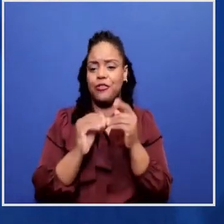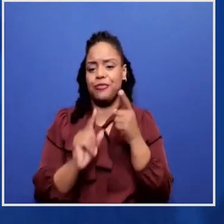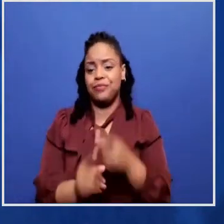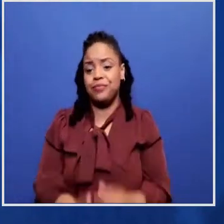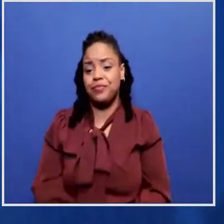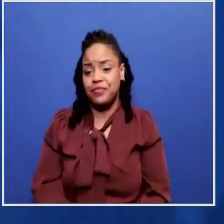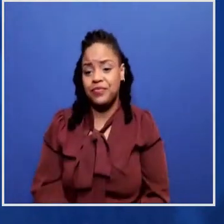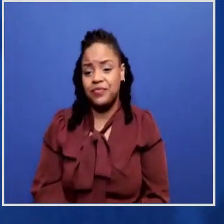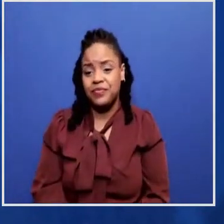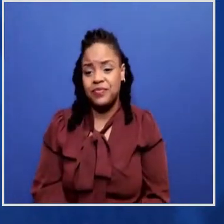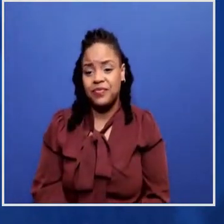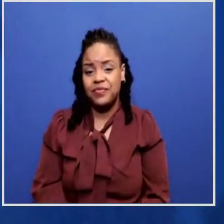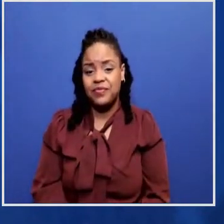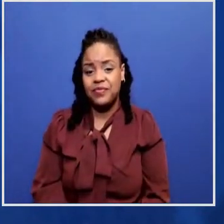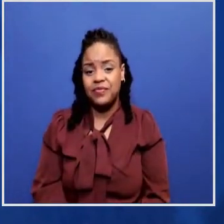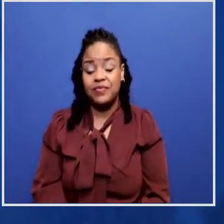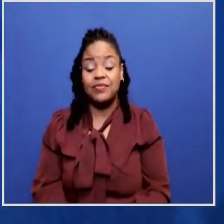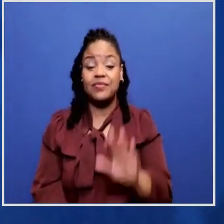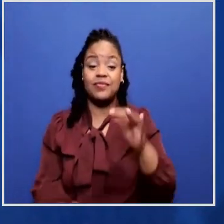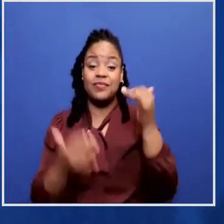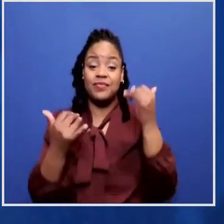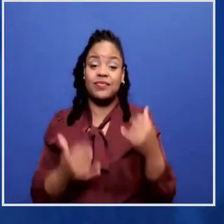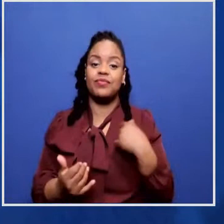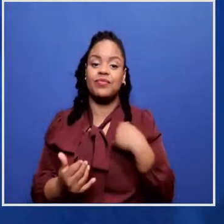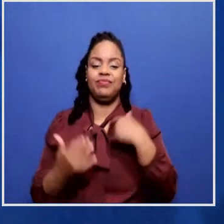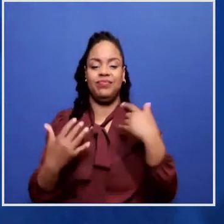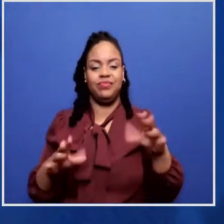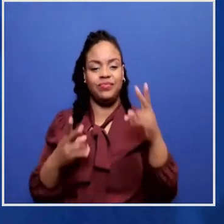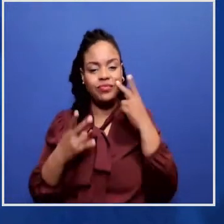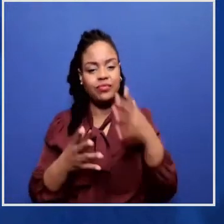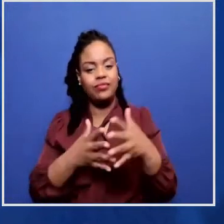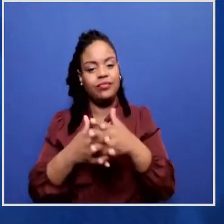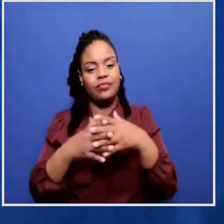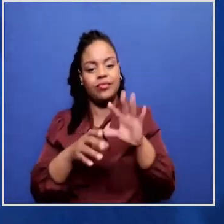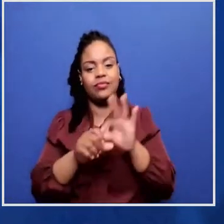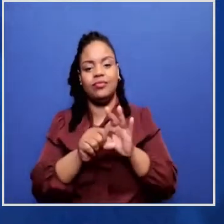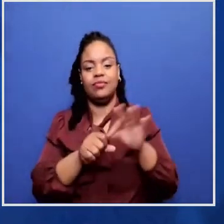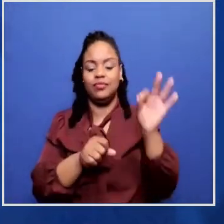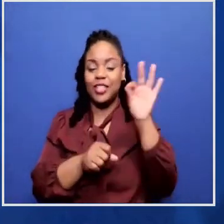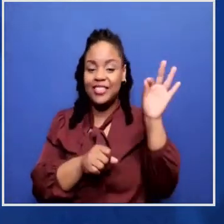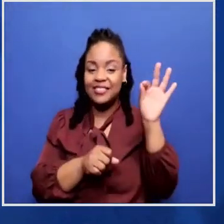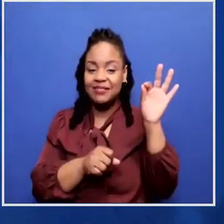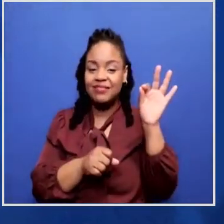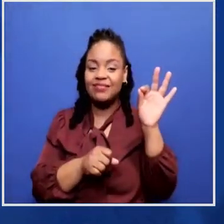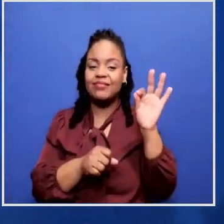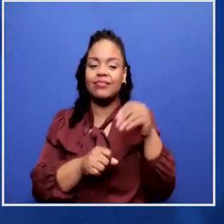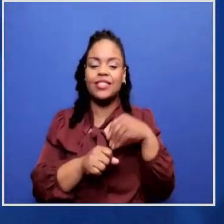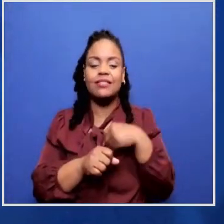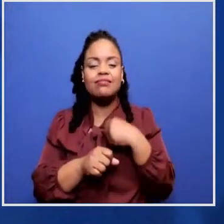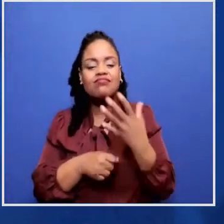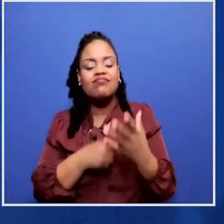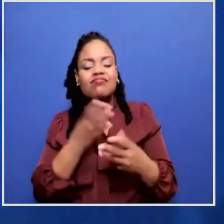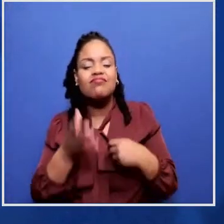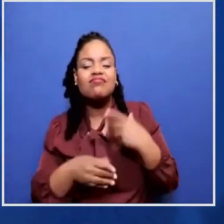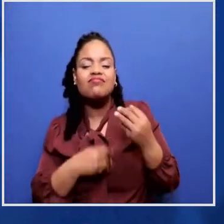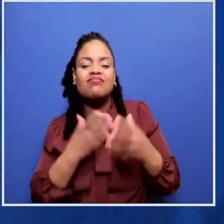TONIGHT, WE WITNESSED WHAT IS BEST IN THE AMERICAN SPIRIT.